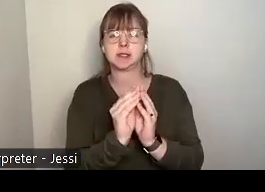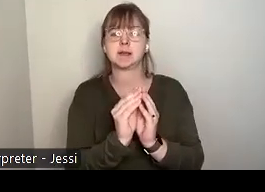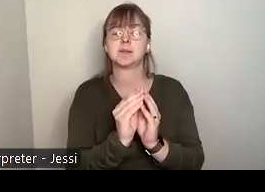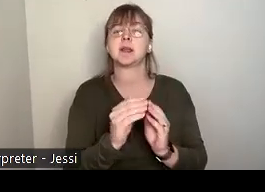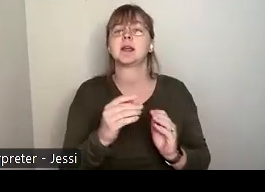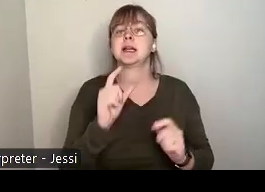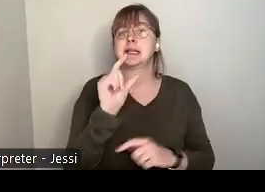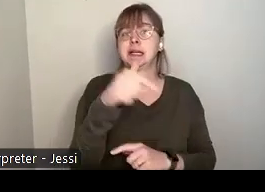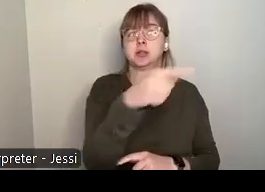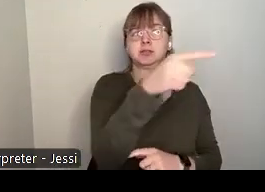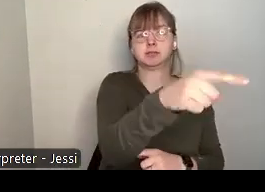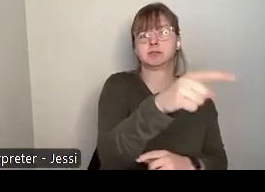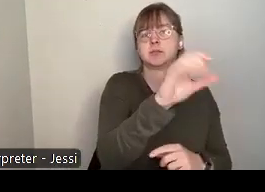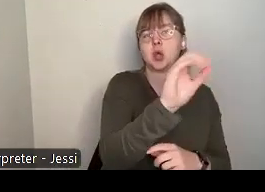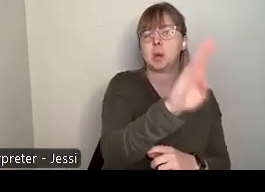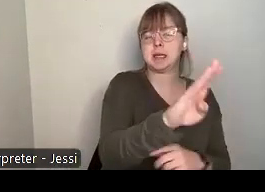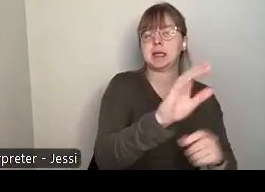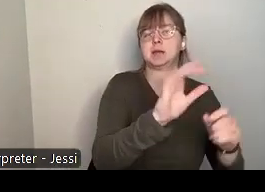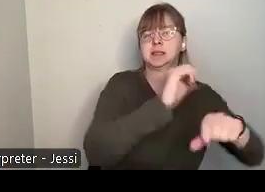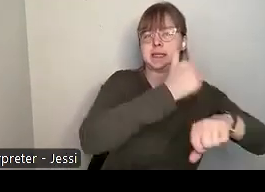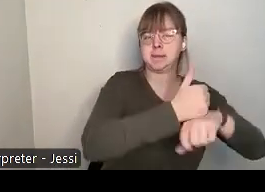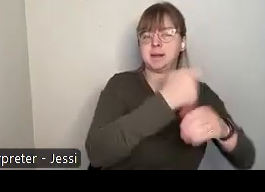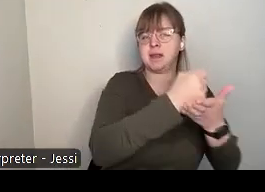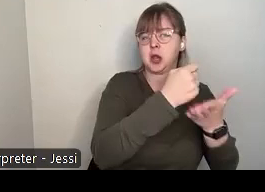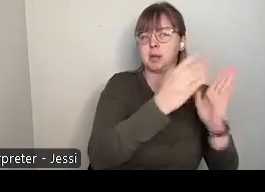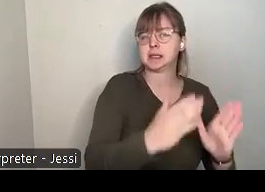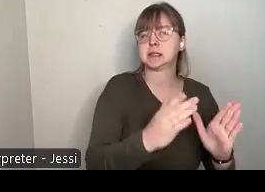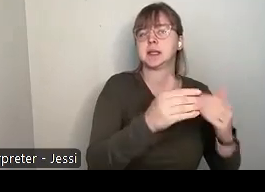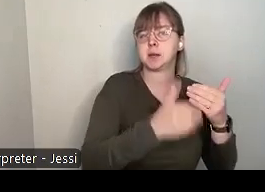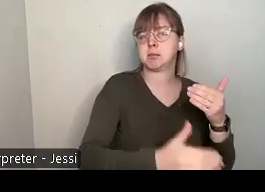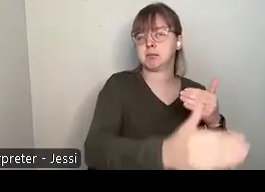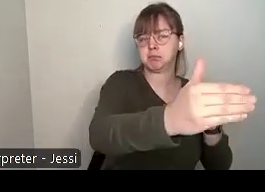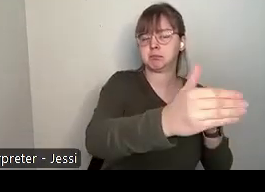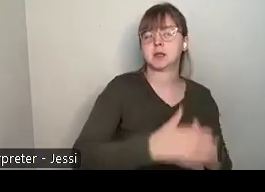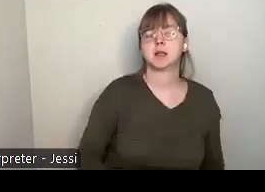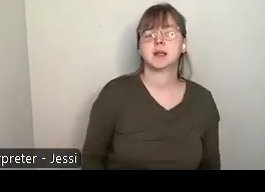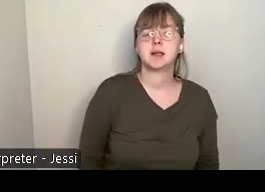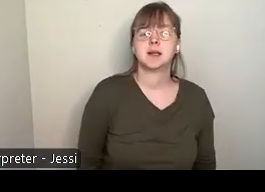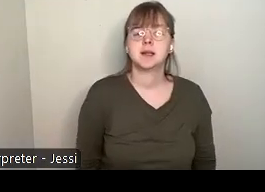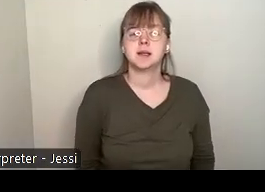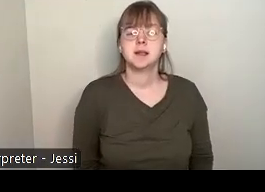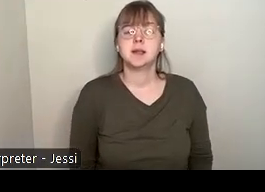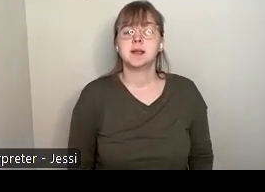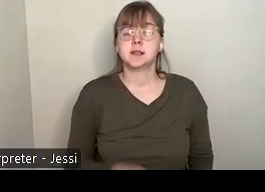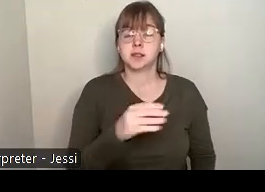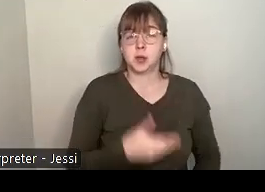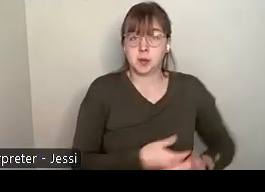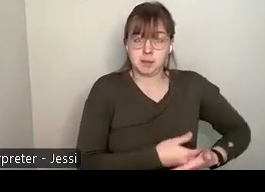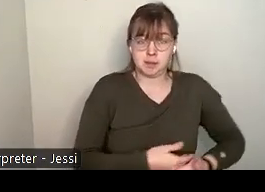set up with a longer term therapist um so Bella and her mom follow up again with The Rock family